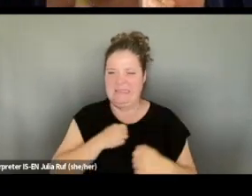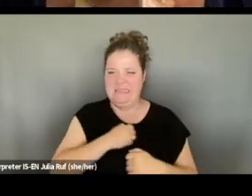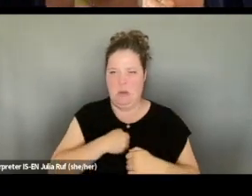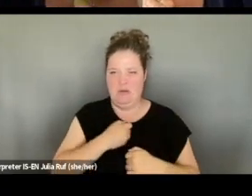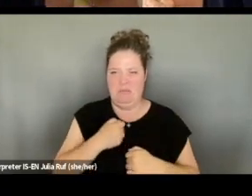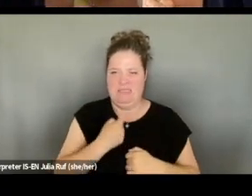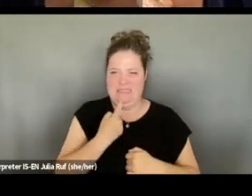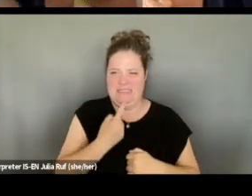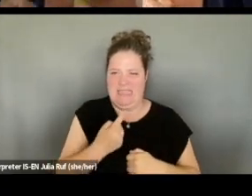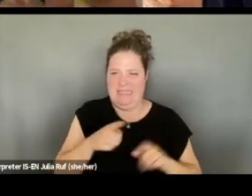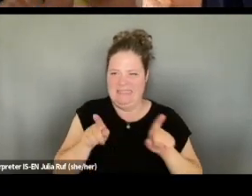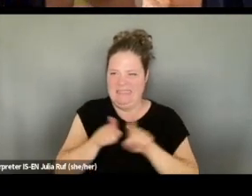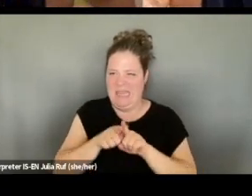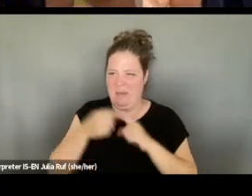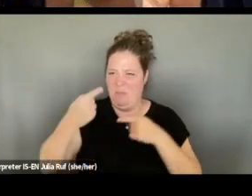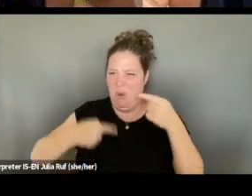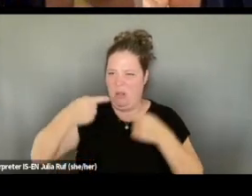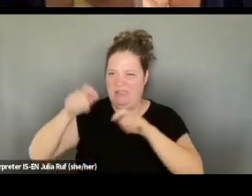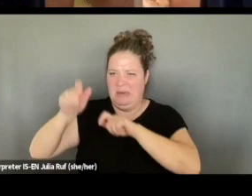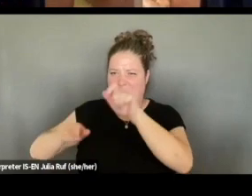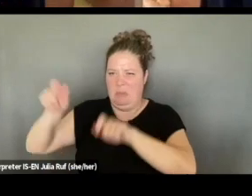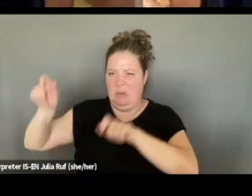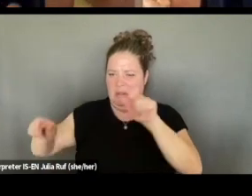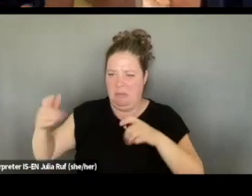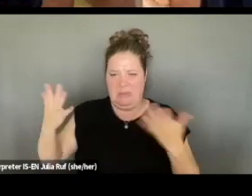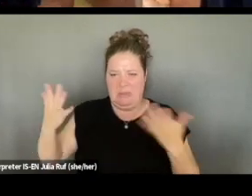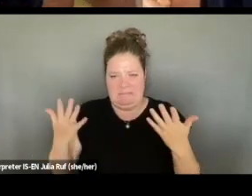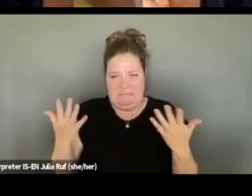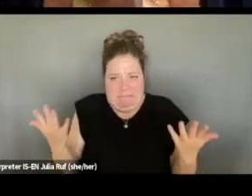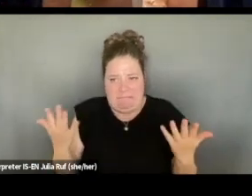I would say detecting where the problem is is